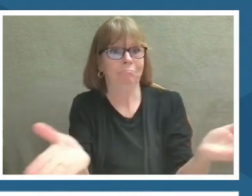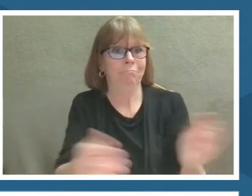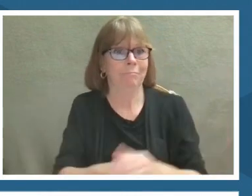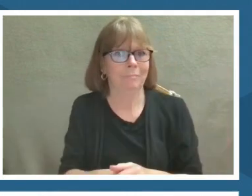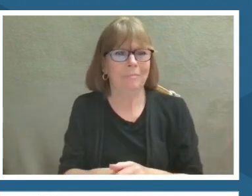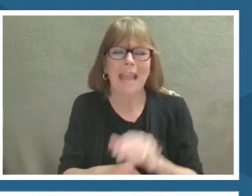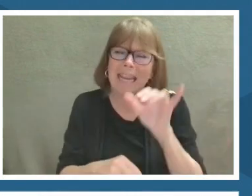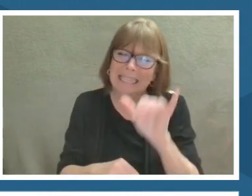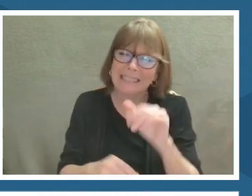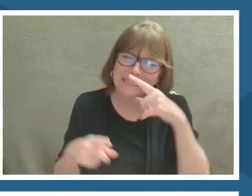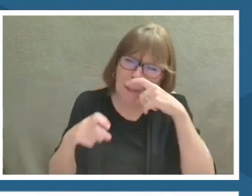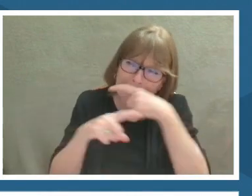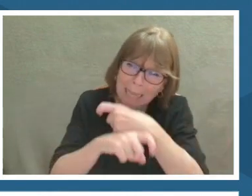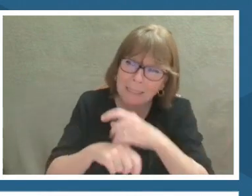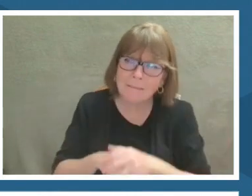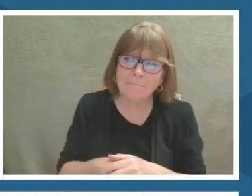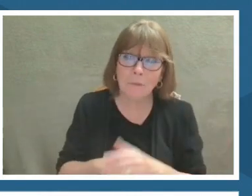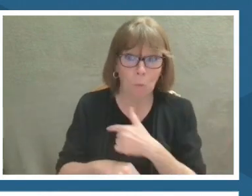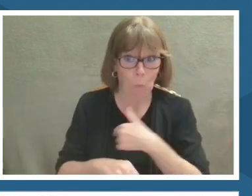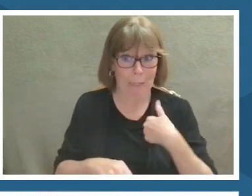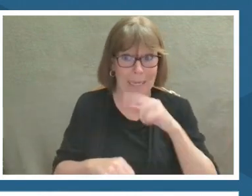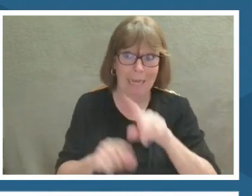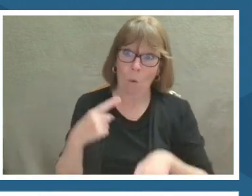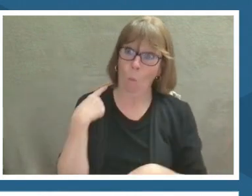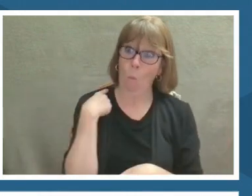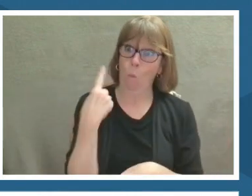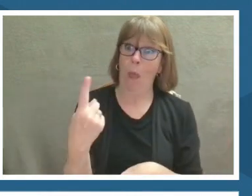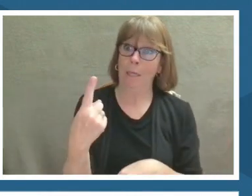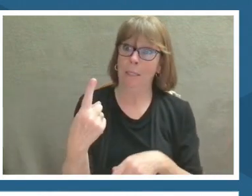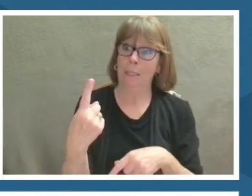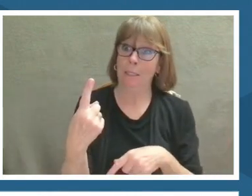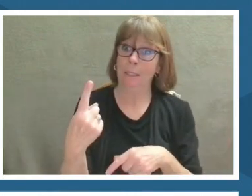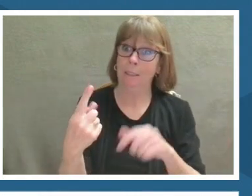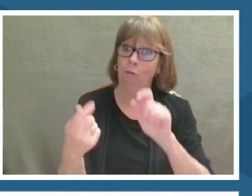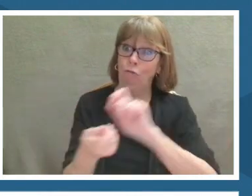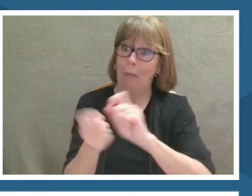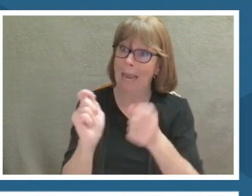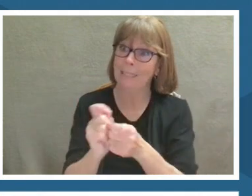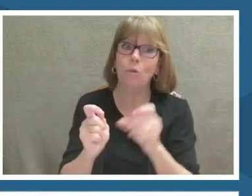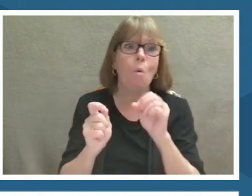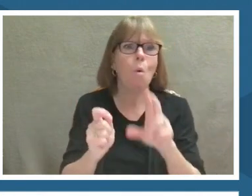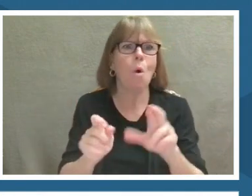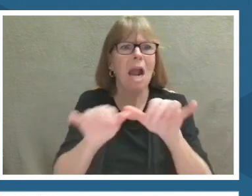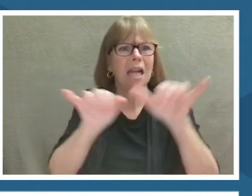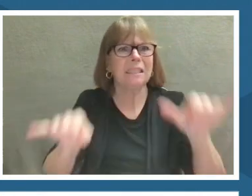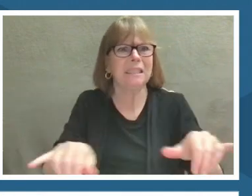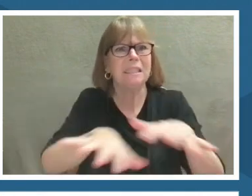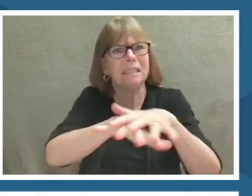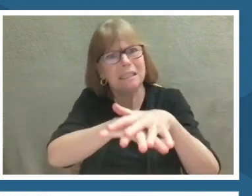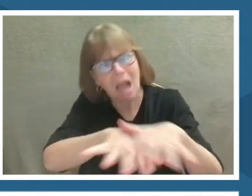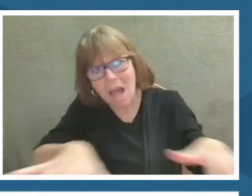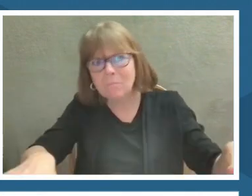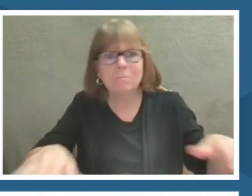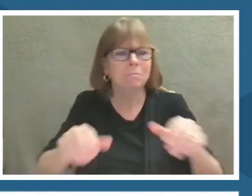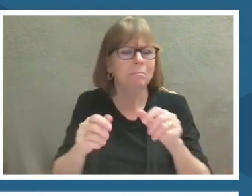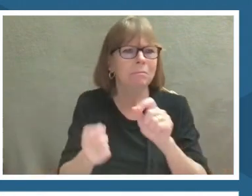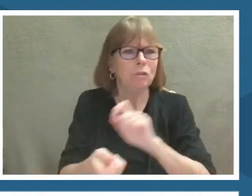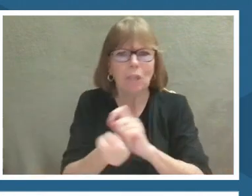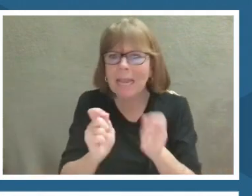changes versus like systemic changes um we we can't just um you know